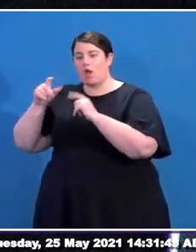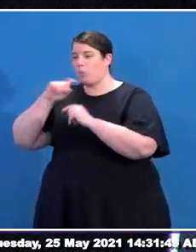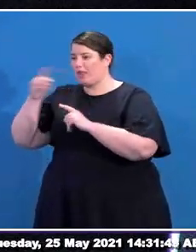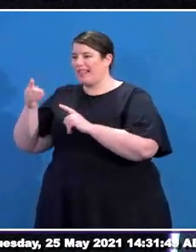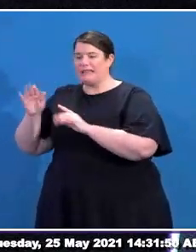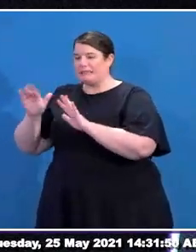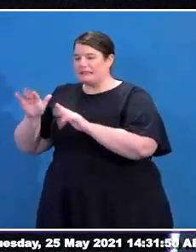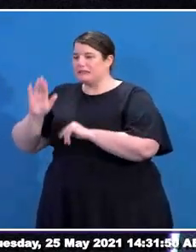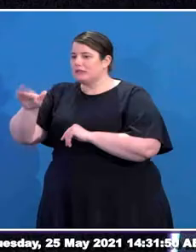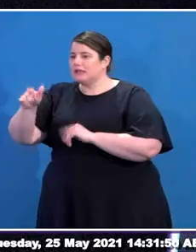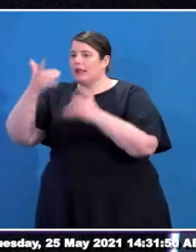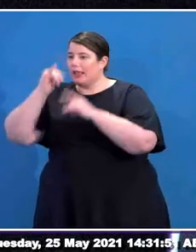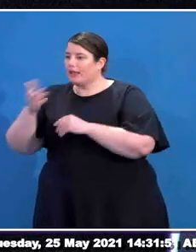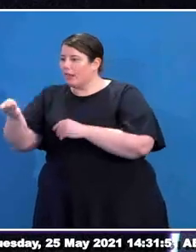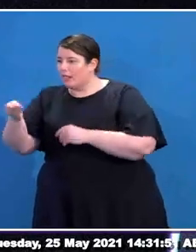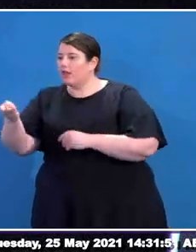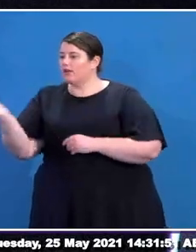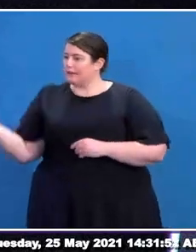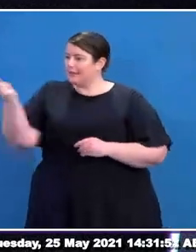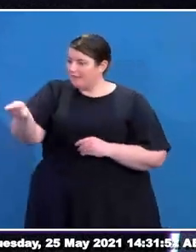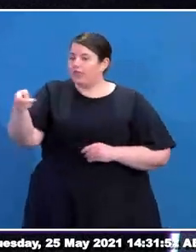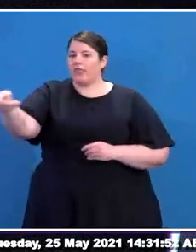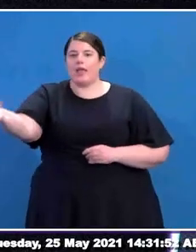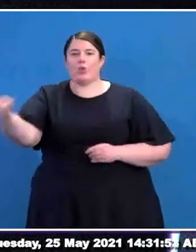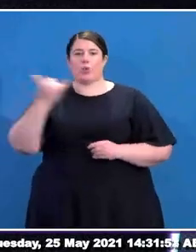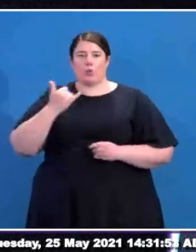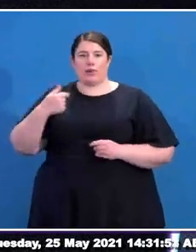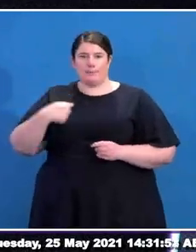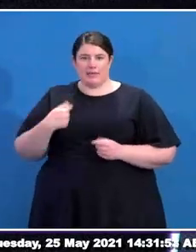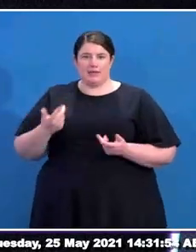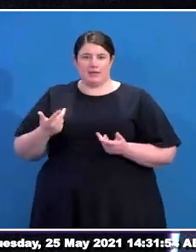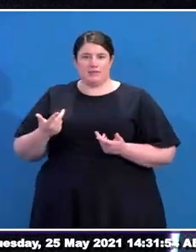the legal representative will then contact me as an independent external